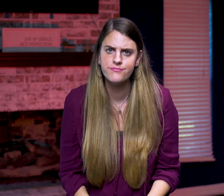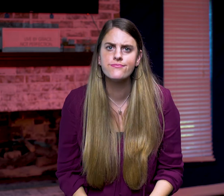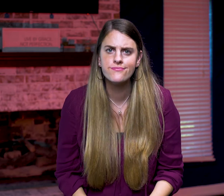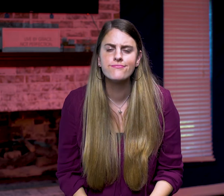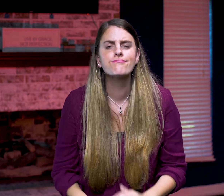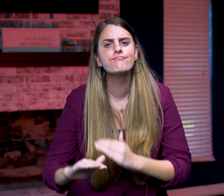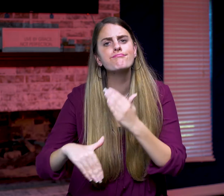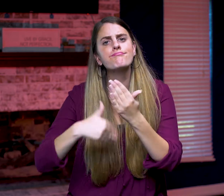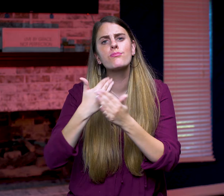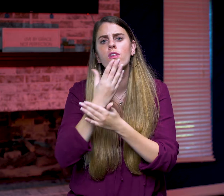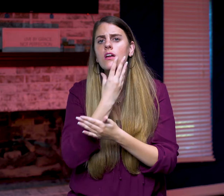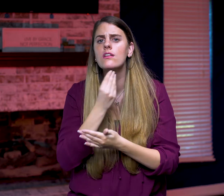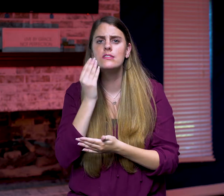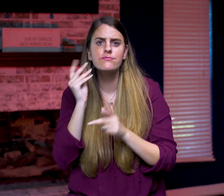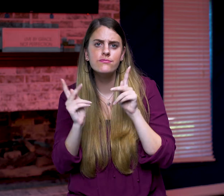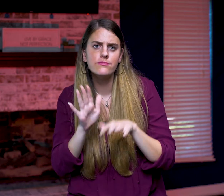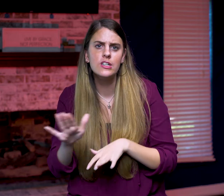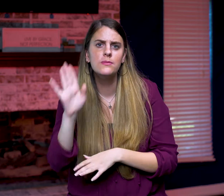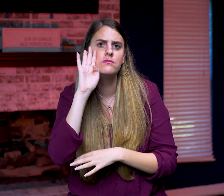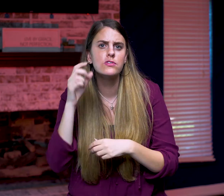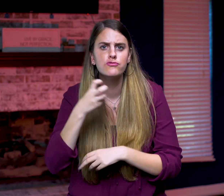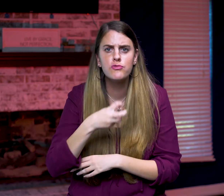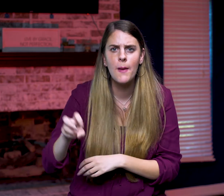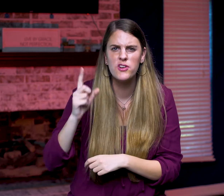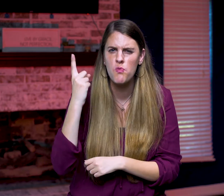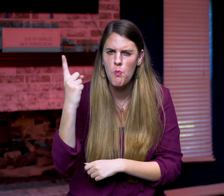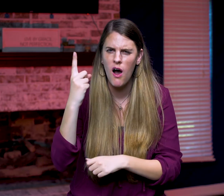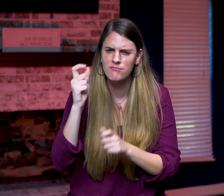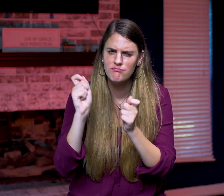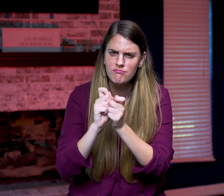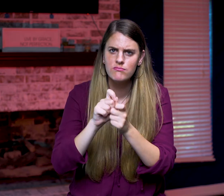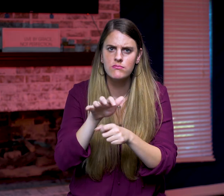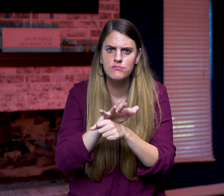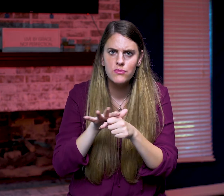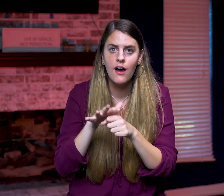All the Israelites will travel to that one spot,